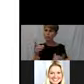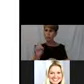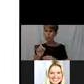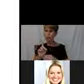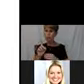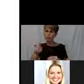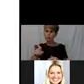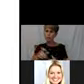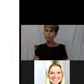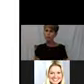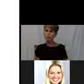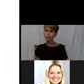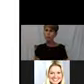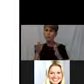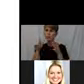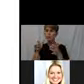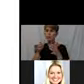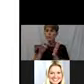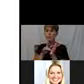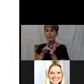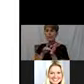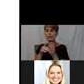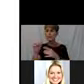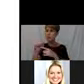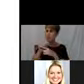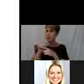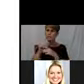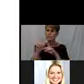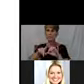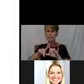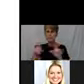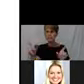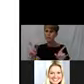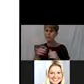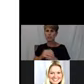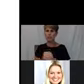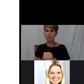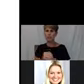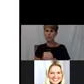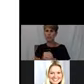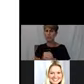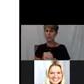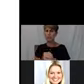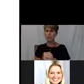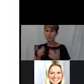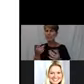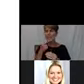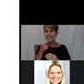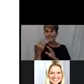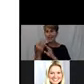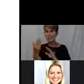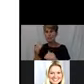And street medicine is practiced very differently in a lot of different places. As I mentioned with the Institute,